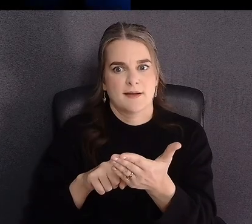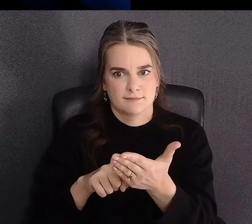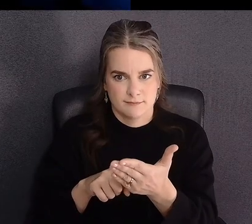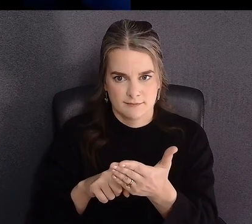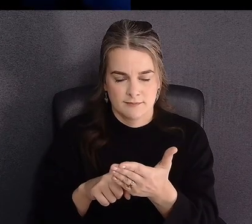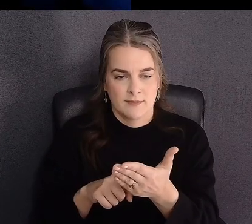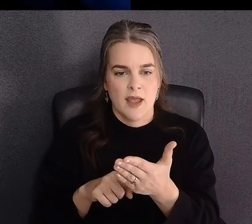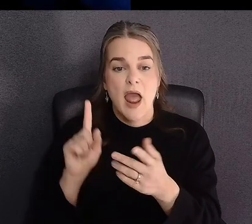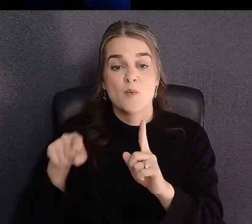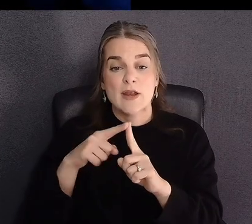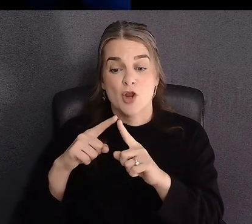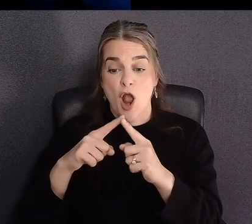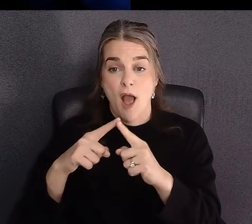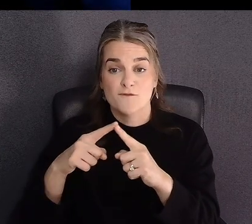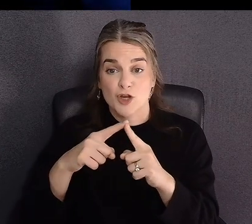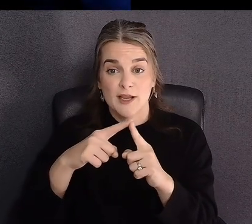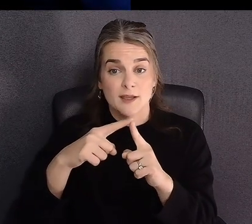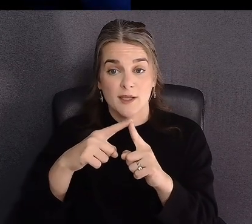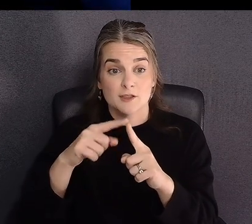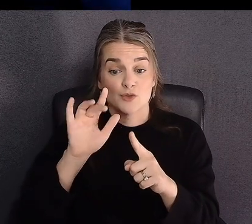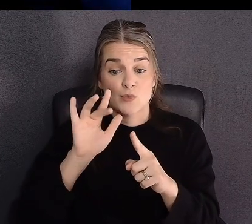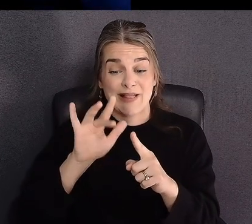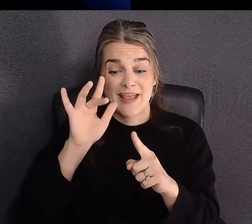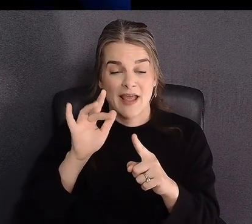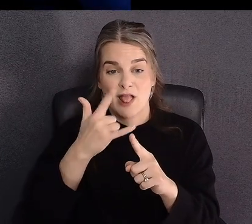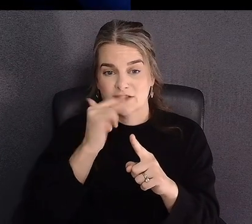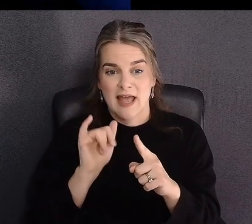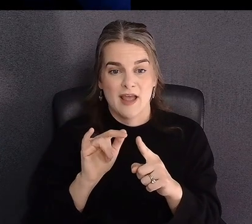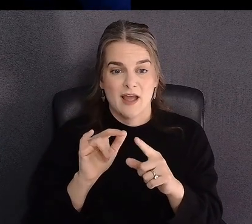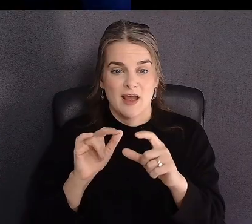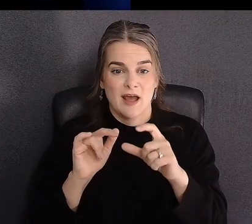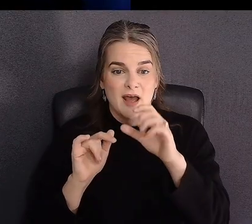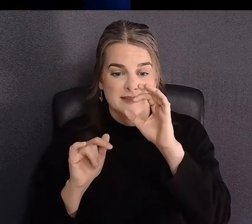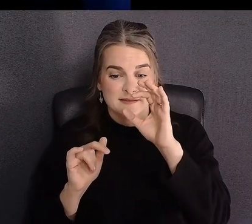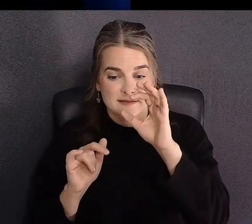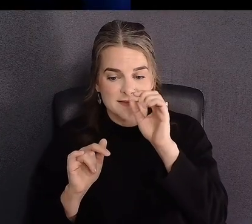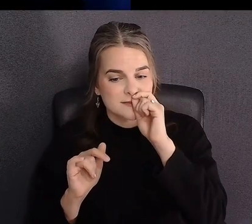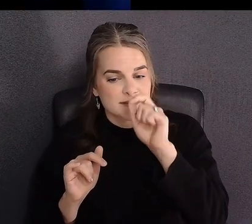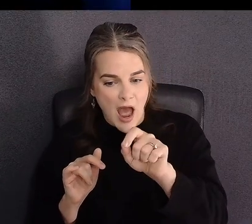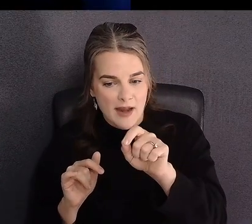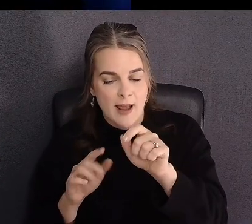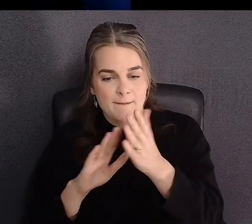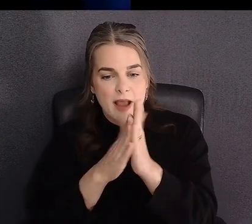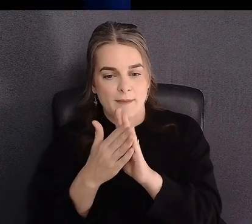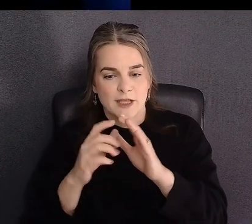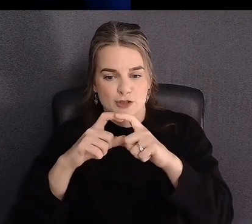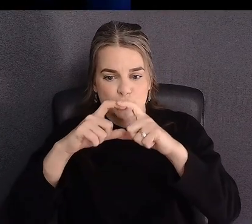And then where you're hovering to click on stuff, it's like a dot, but then there's a circle around it. And it makes it a little bit bigger to where you can click.